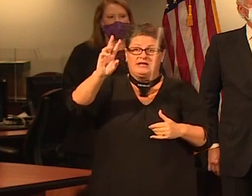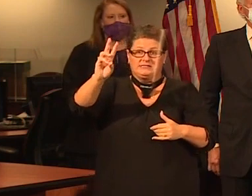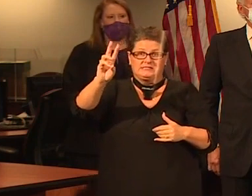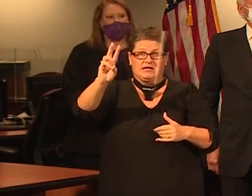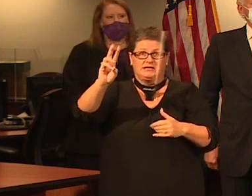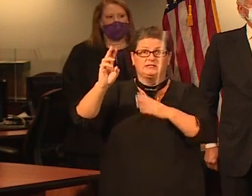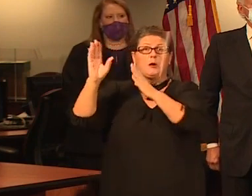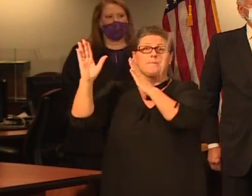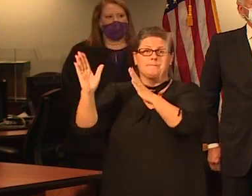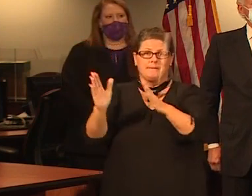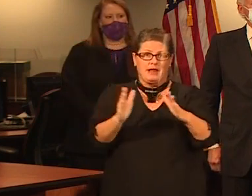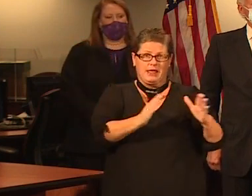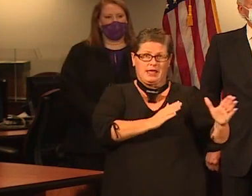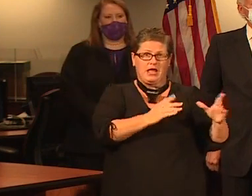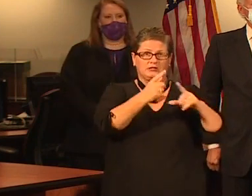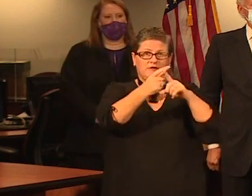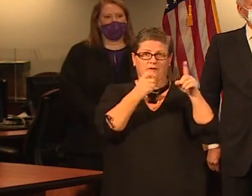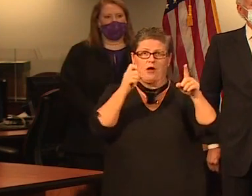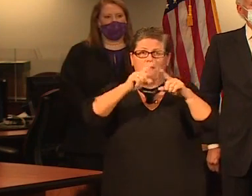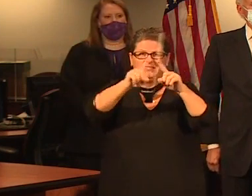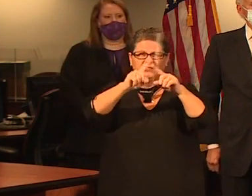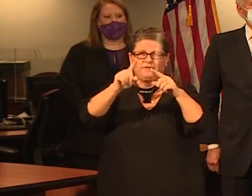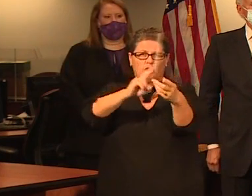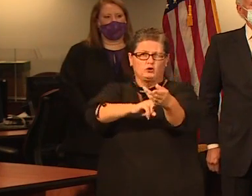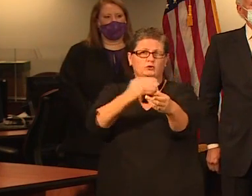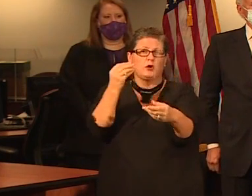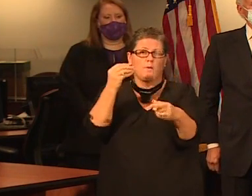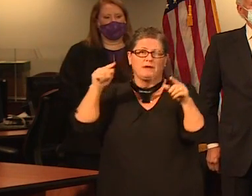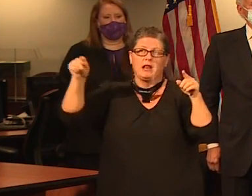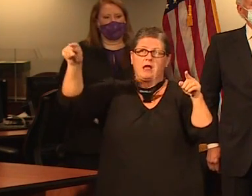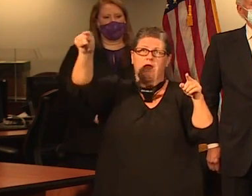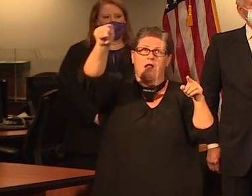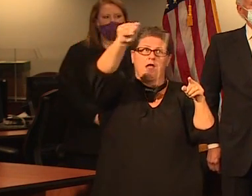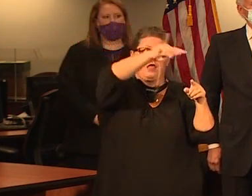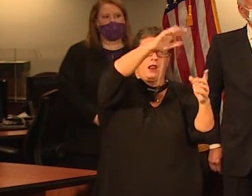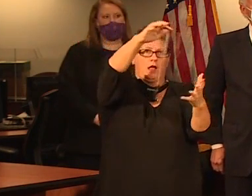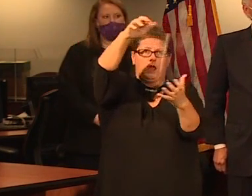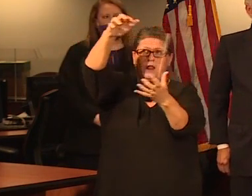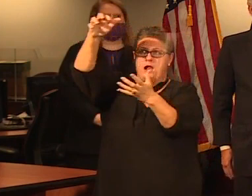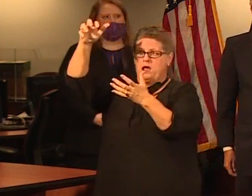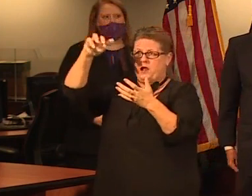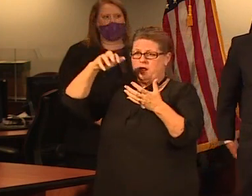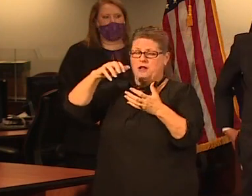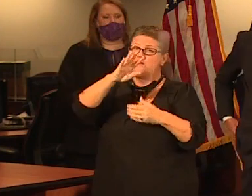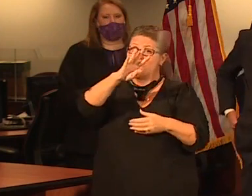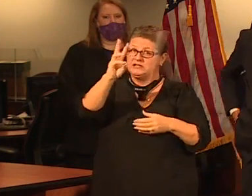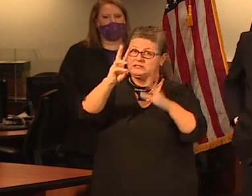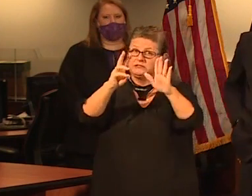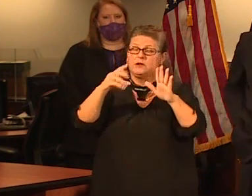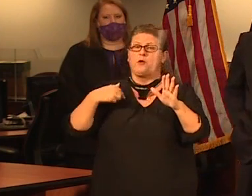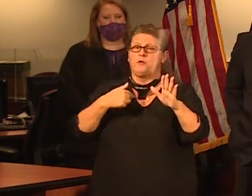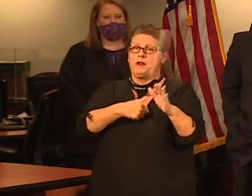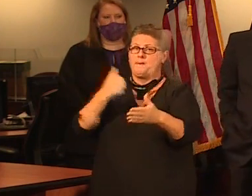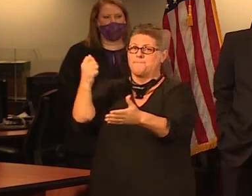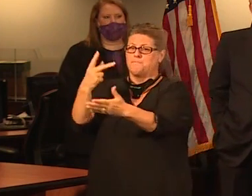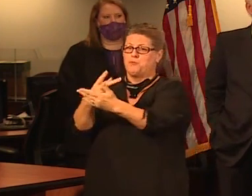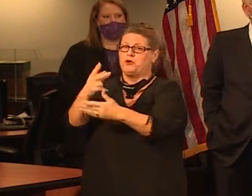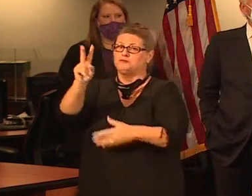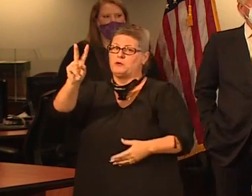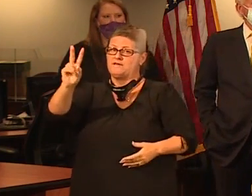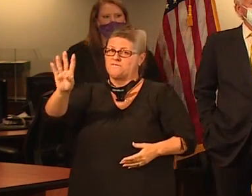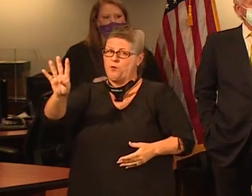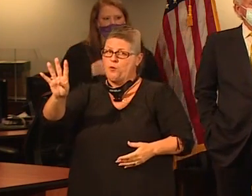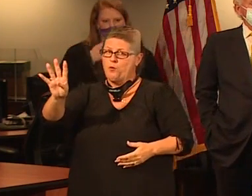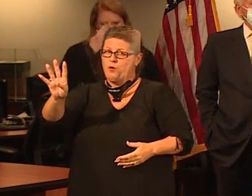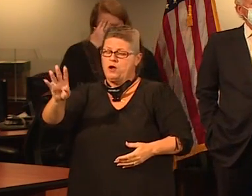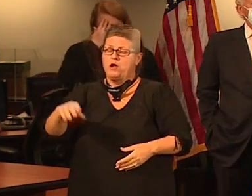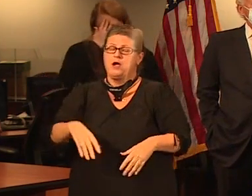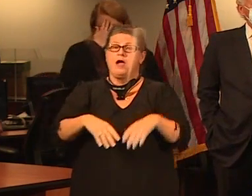WE HAVE RECEIVED TO DATE 46 OF THESE PLANS FROM FACILITIES APPROVED 24 OF THESE PLANS.